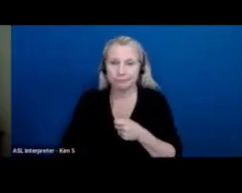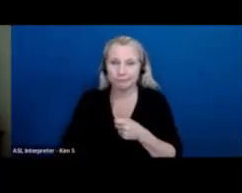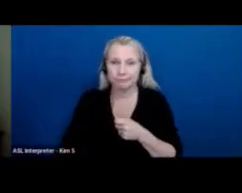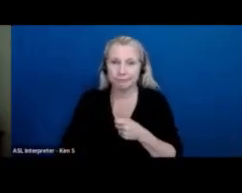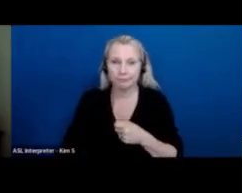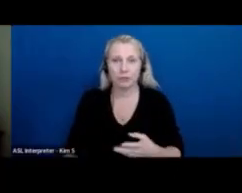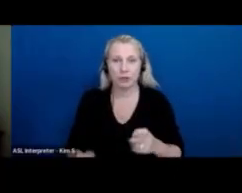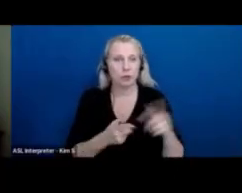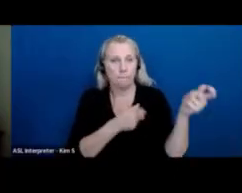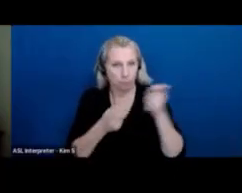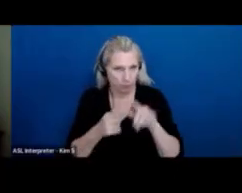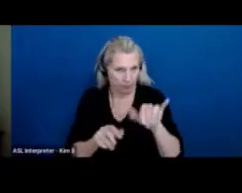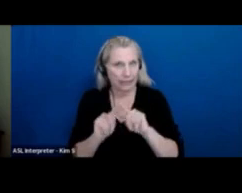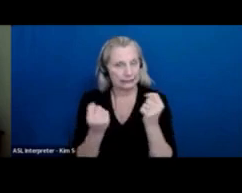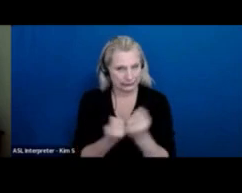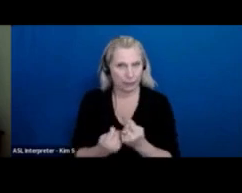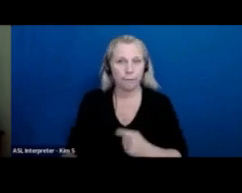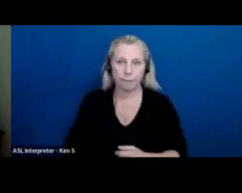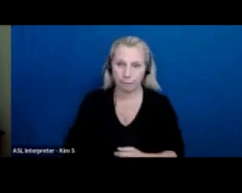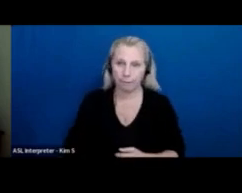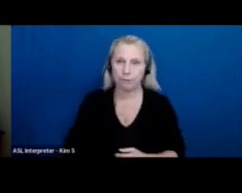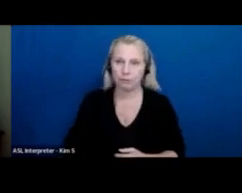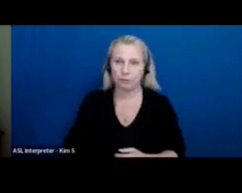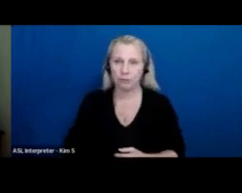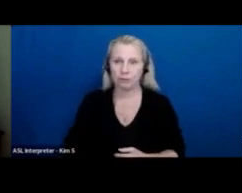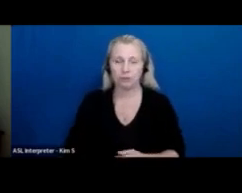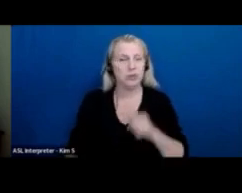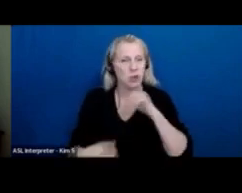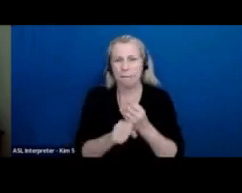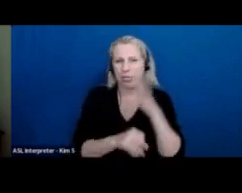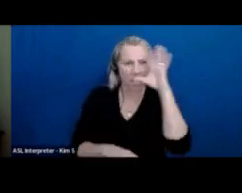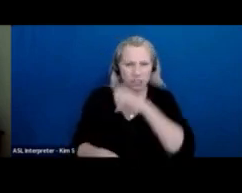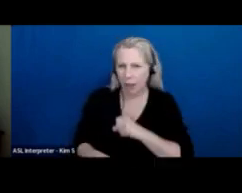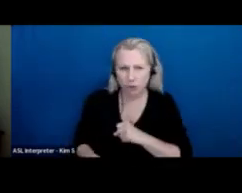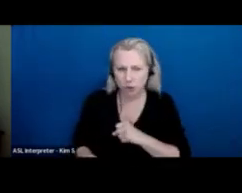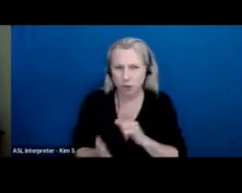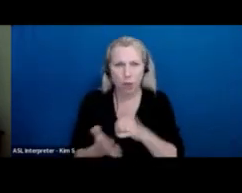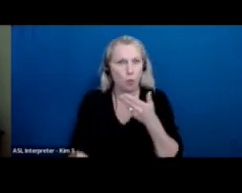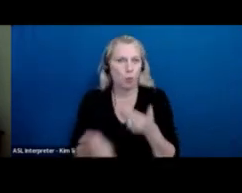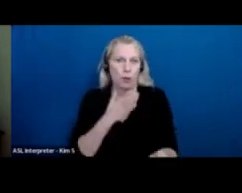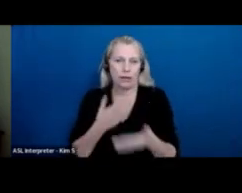to that team. But don't make that assumption that that whatever our family is involved